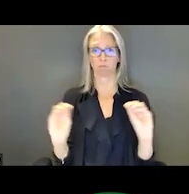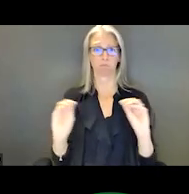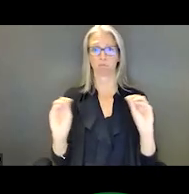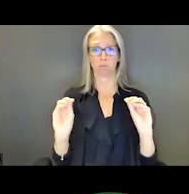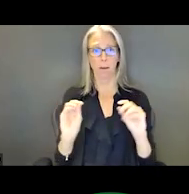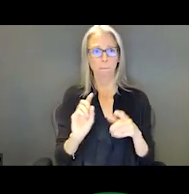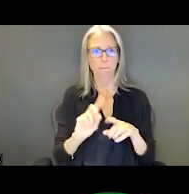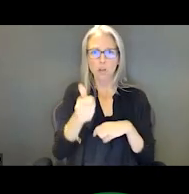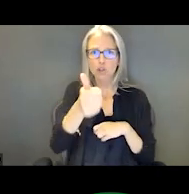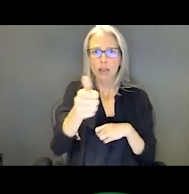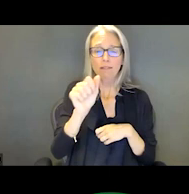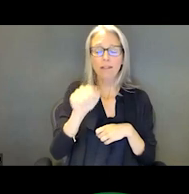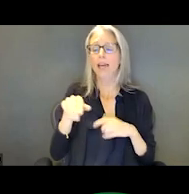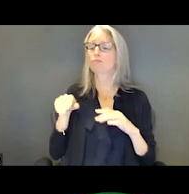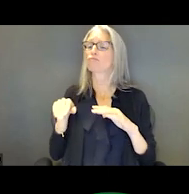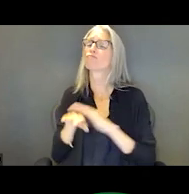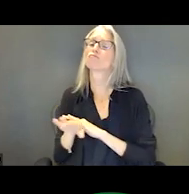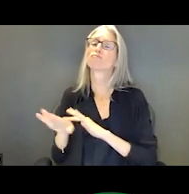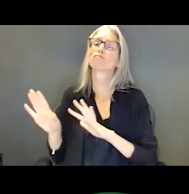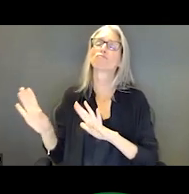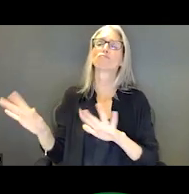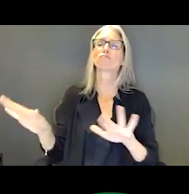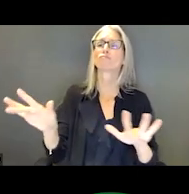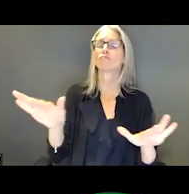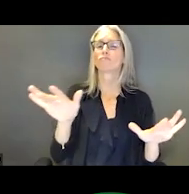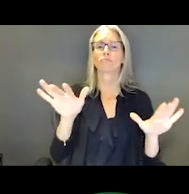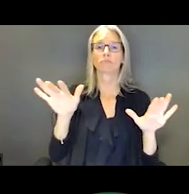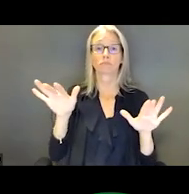them digitally or on canvas or in any other manner.